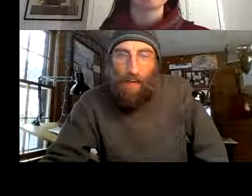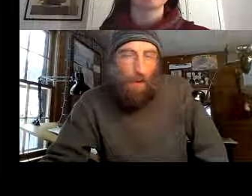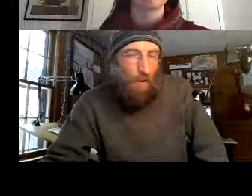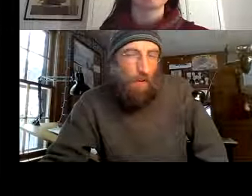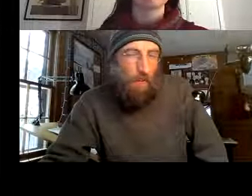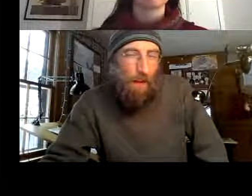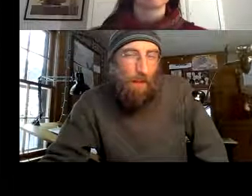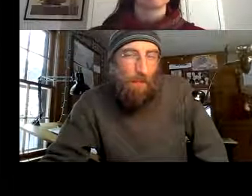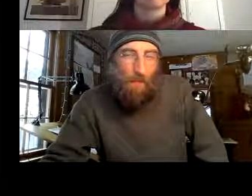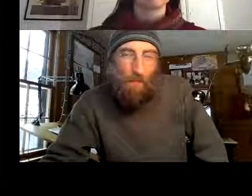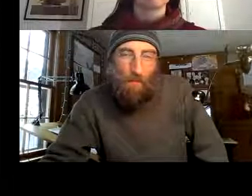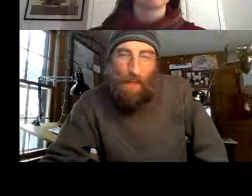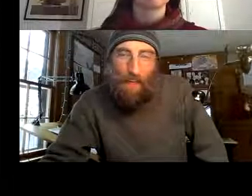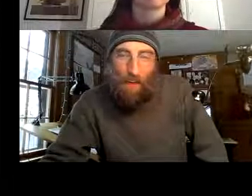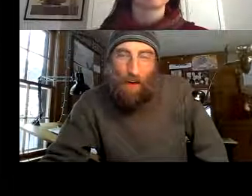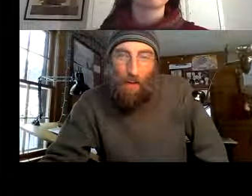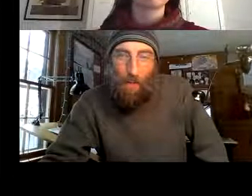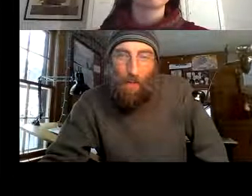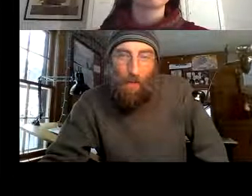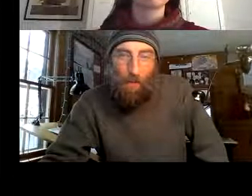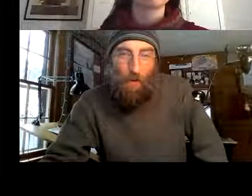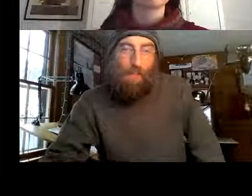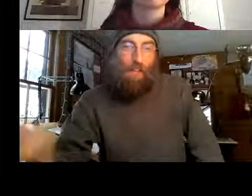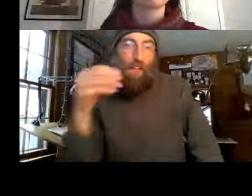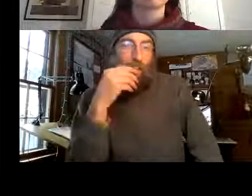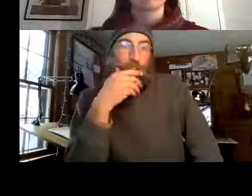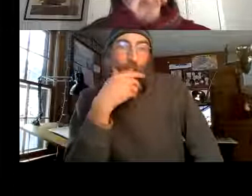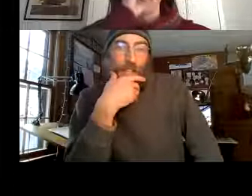sounding out words"-- maybe, maybe making a go of it, but of course literacy